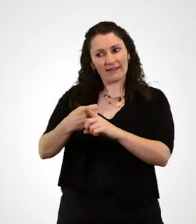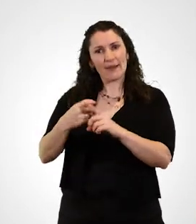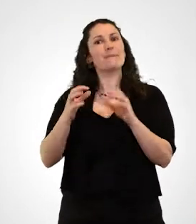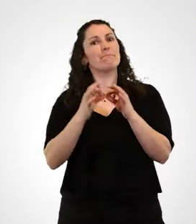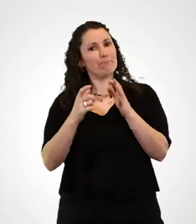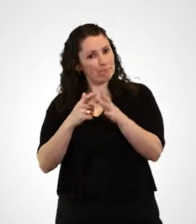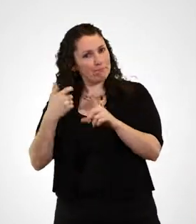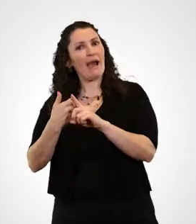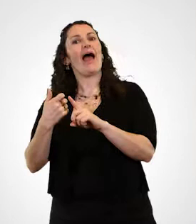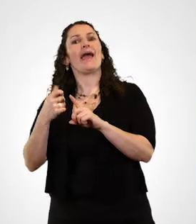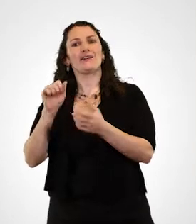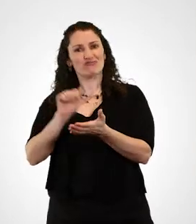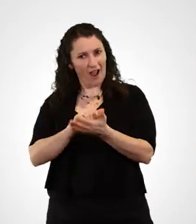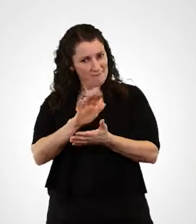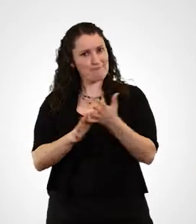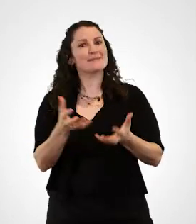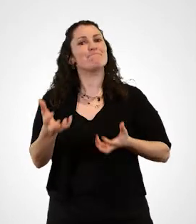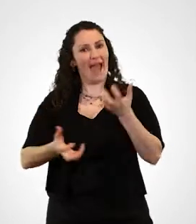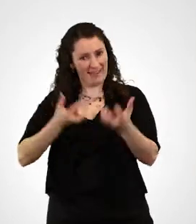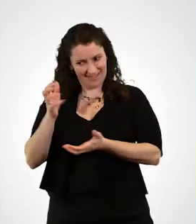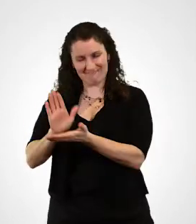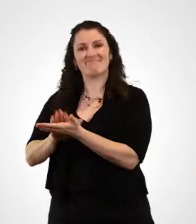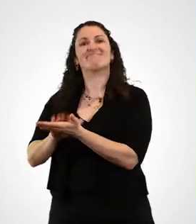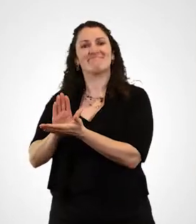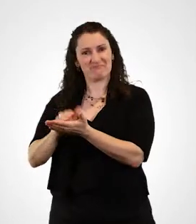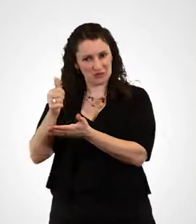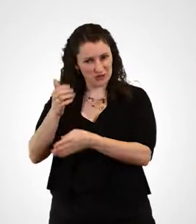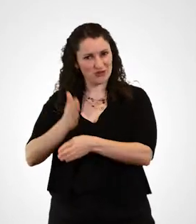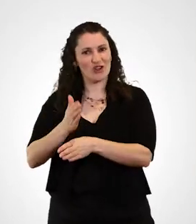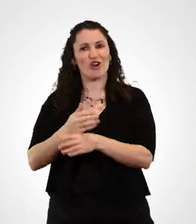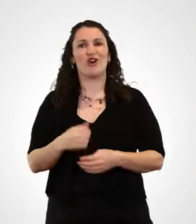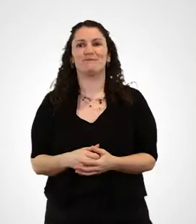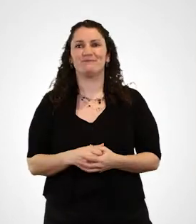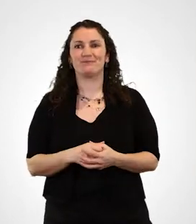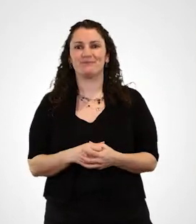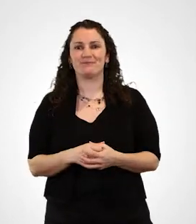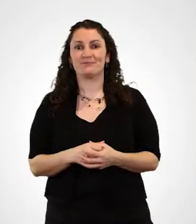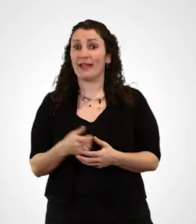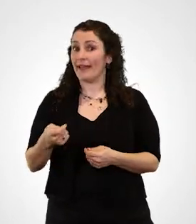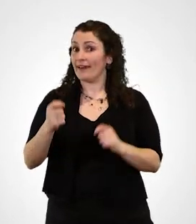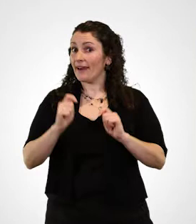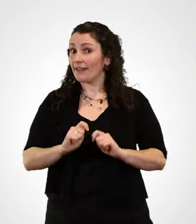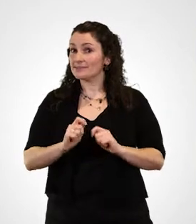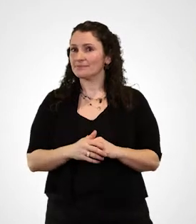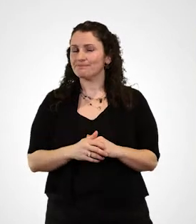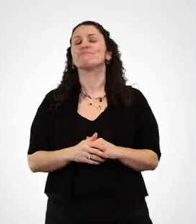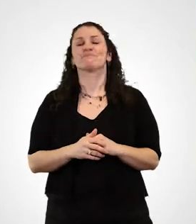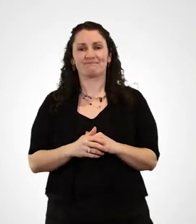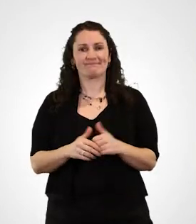Yay Amman. Yay Amman. TEACHER: Okay, let's see.